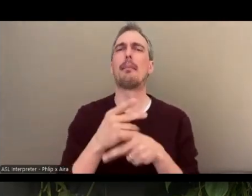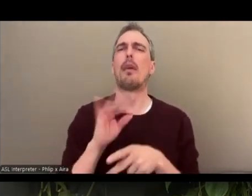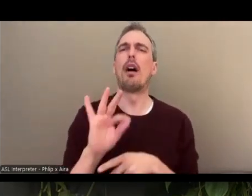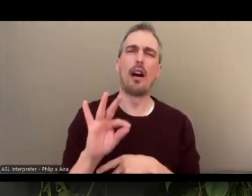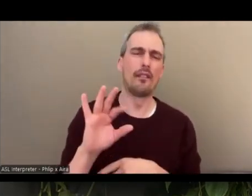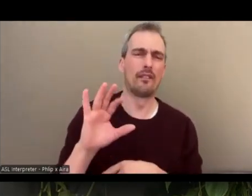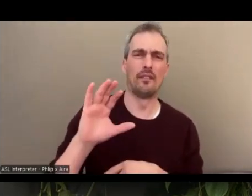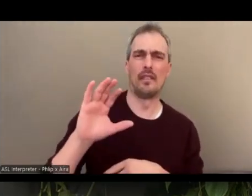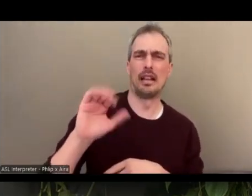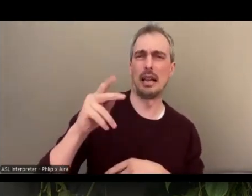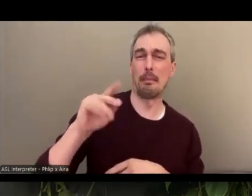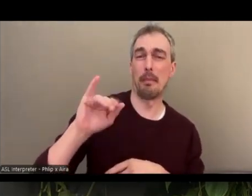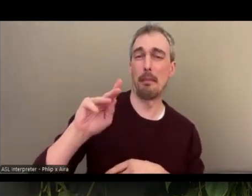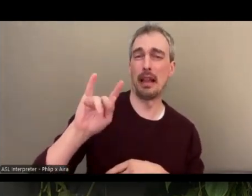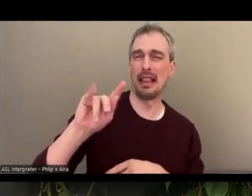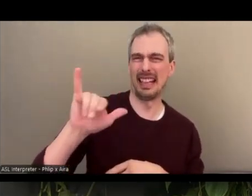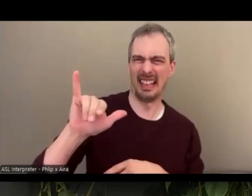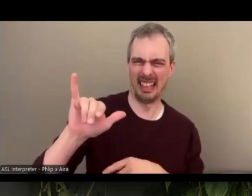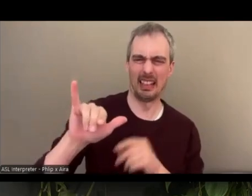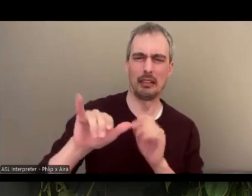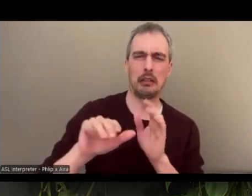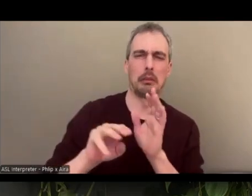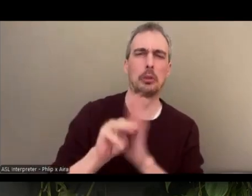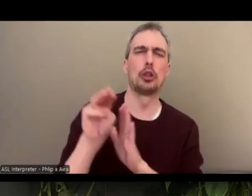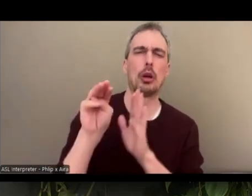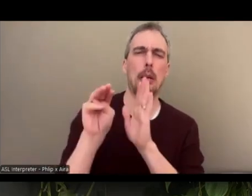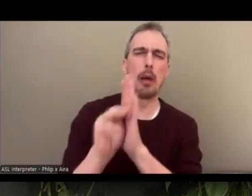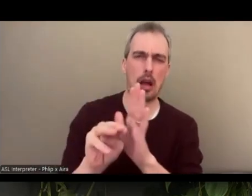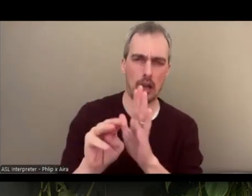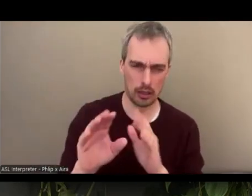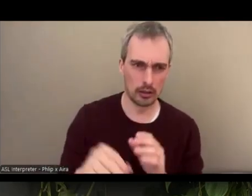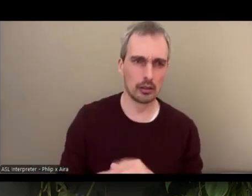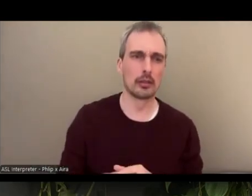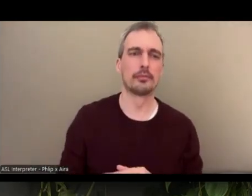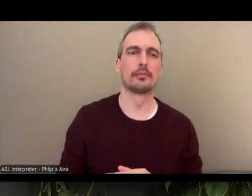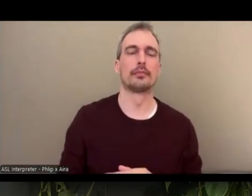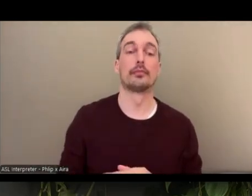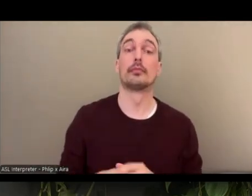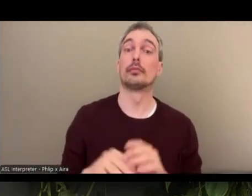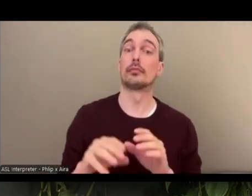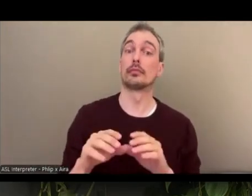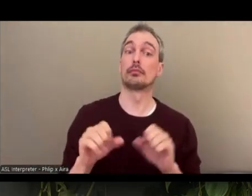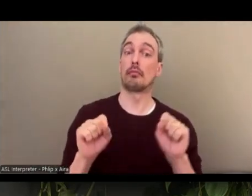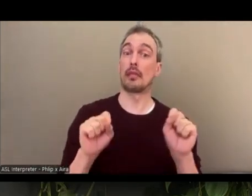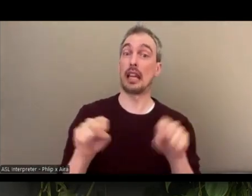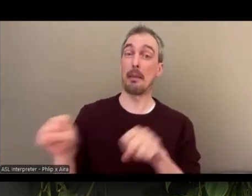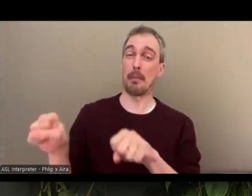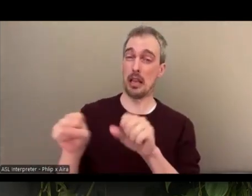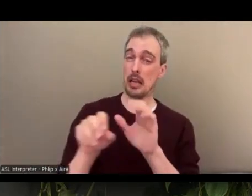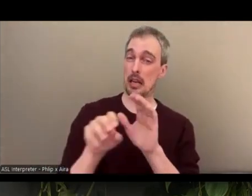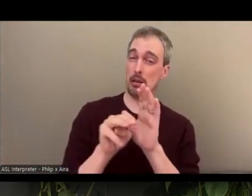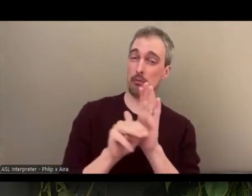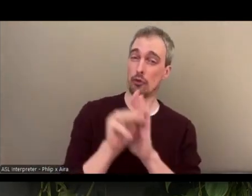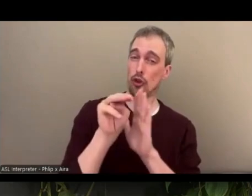And they all tend to be pretty process-oriented. So I personally think that process gets kind of a bad rap.